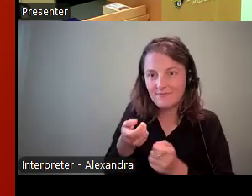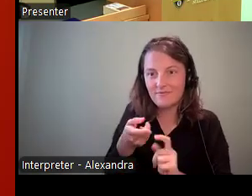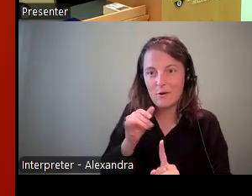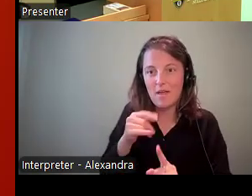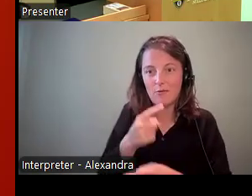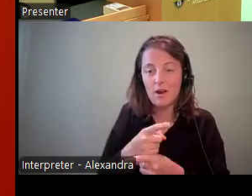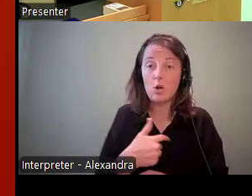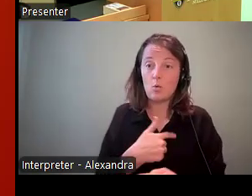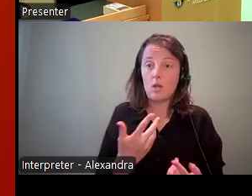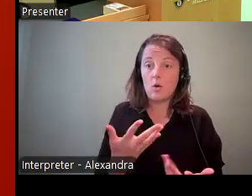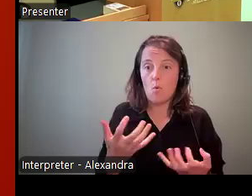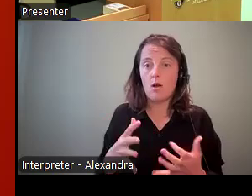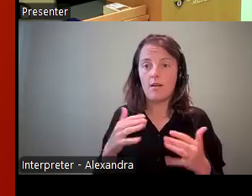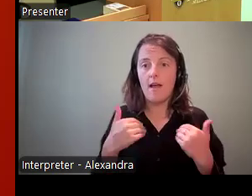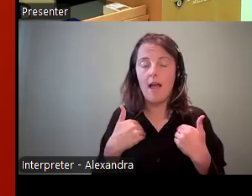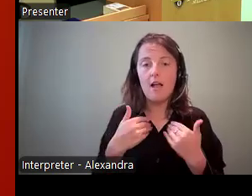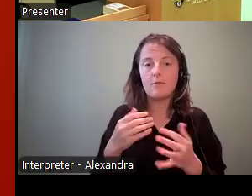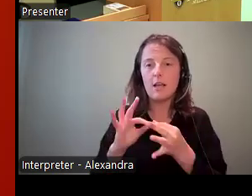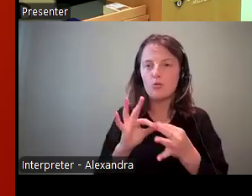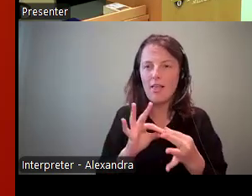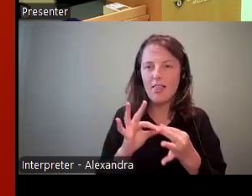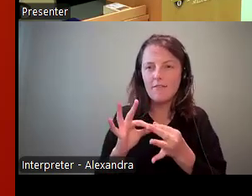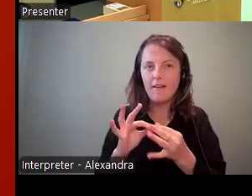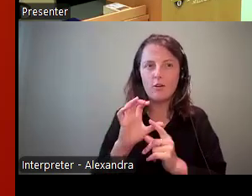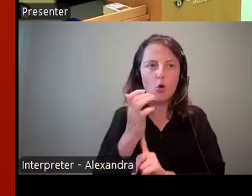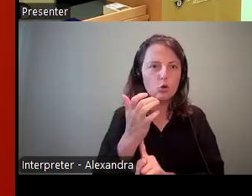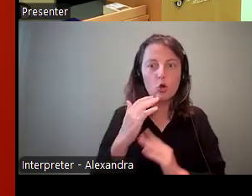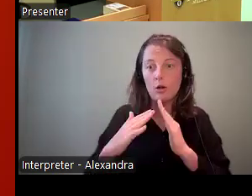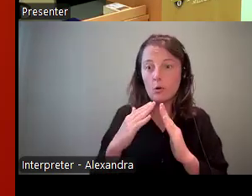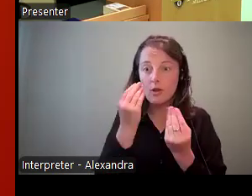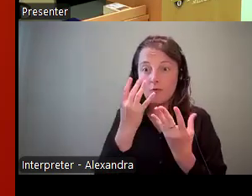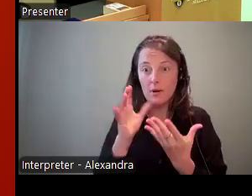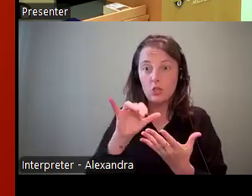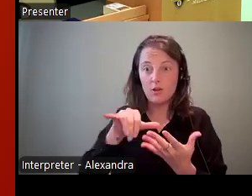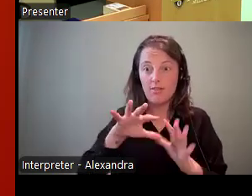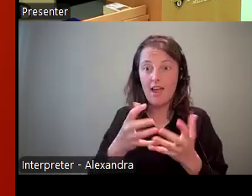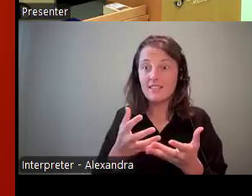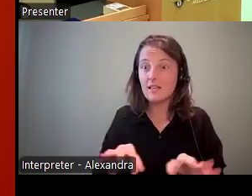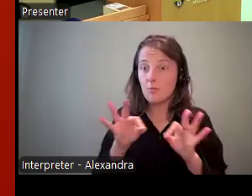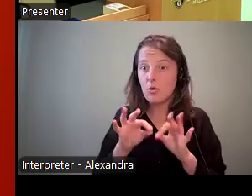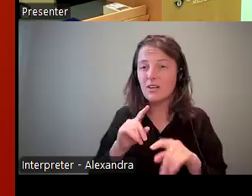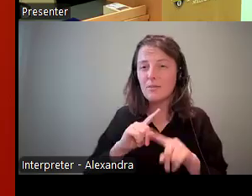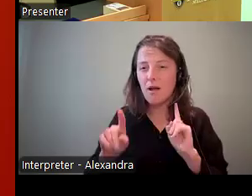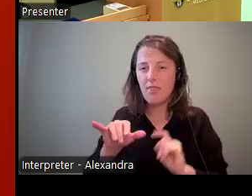and community information, but we don't want to disrupt the clinical workflow. I actually believe